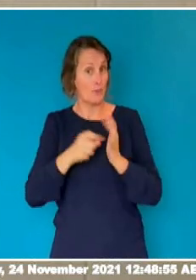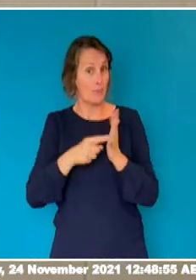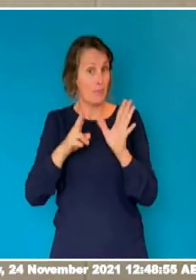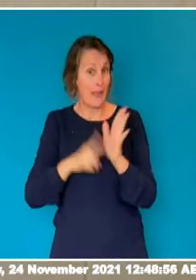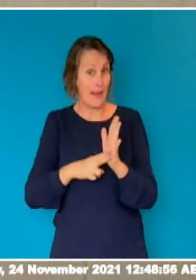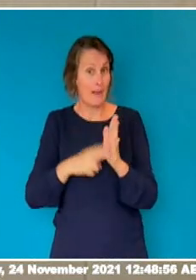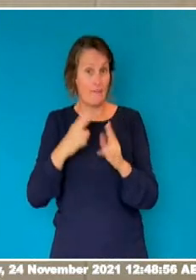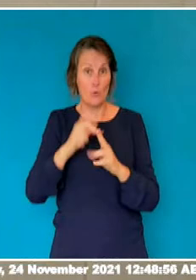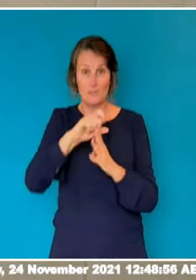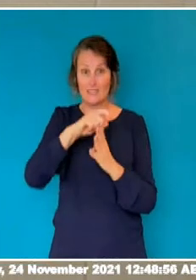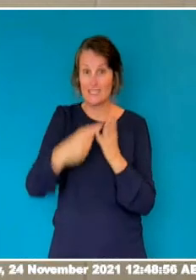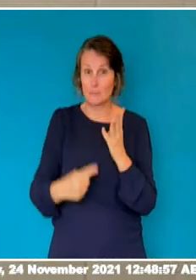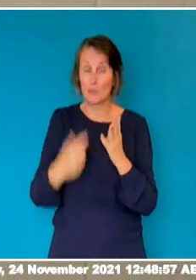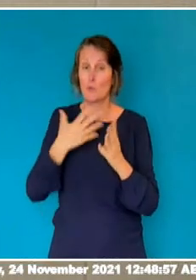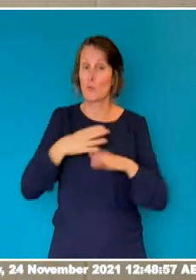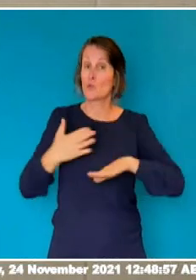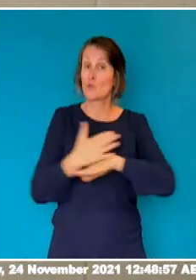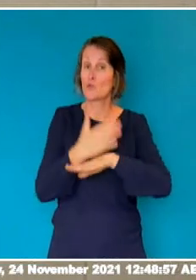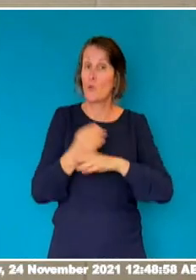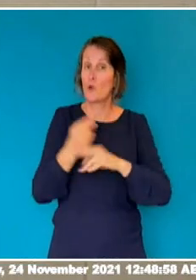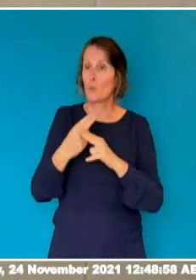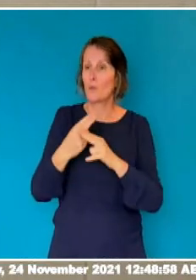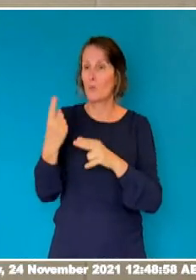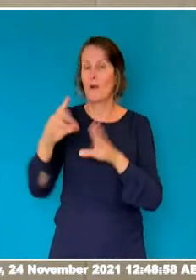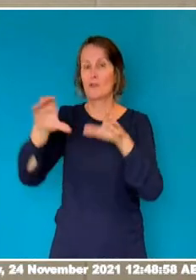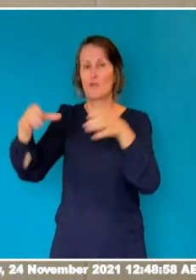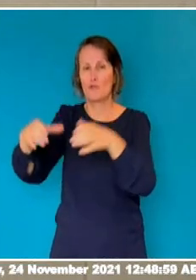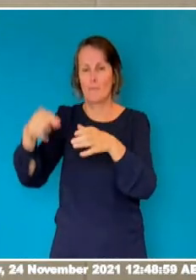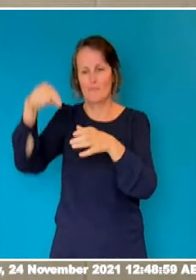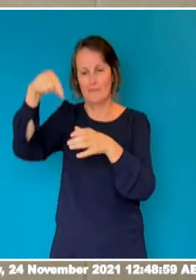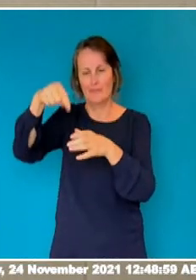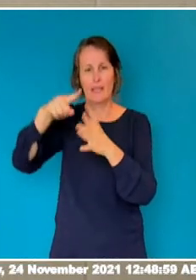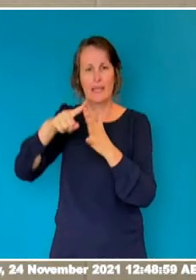representative group which we call the Employee Disability Network and we will be